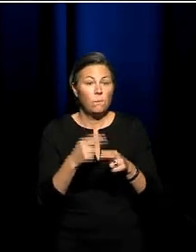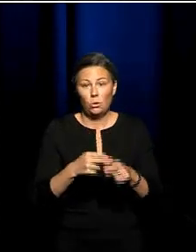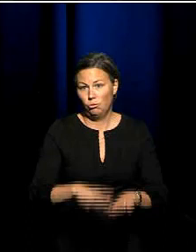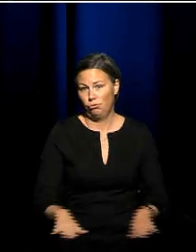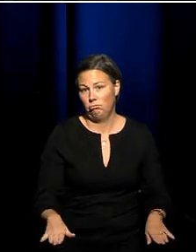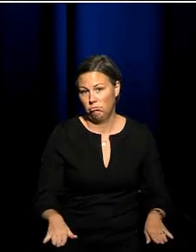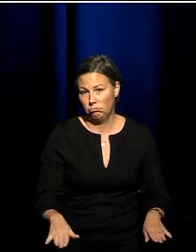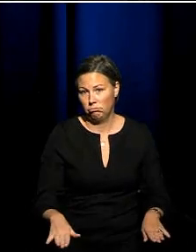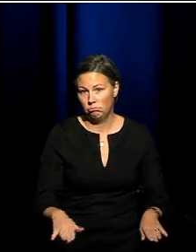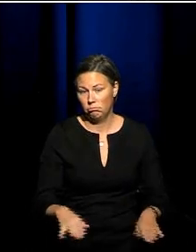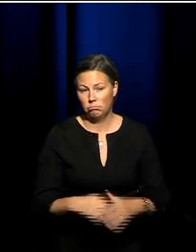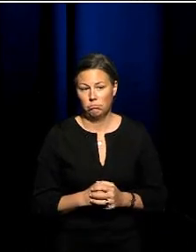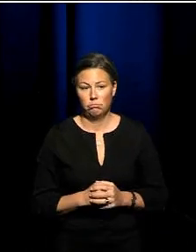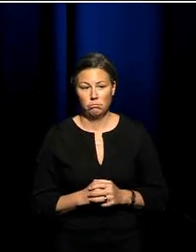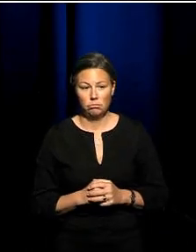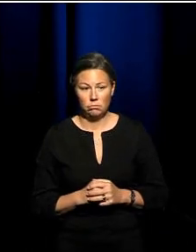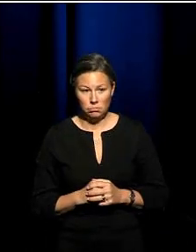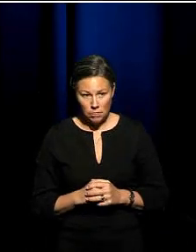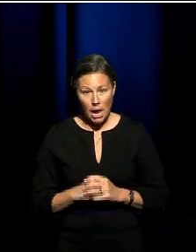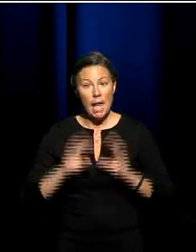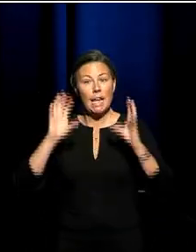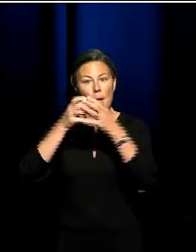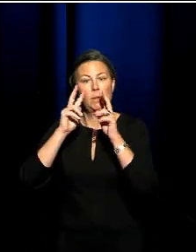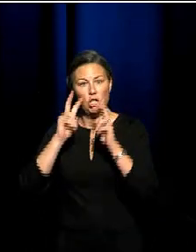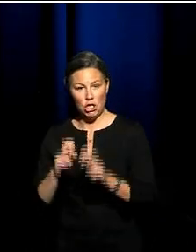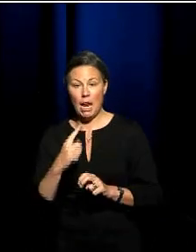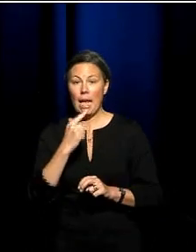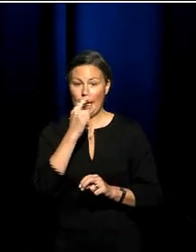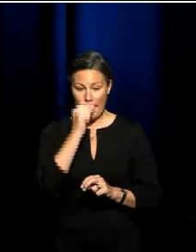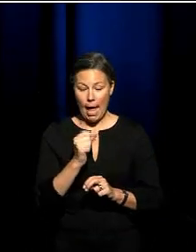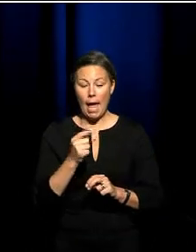Commission may make non-publication orders to prevent a person's identity